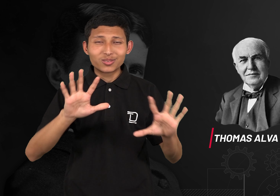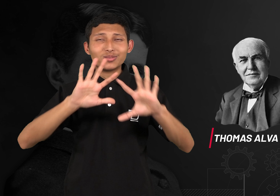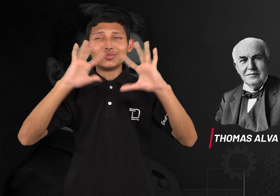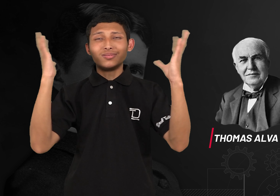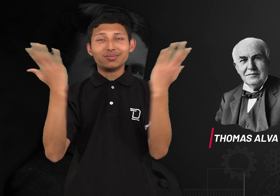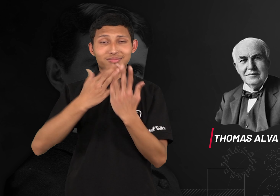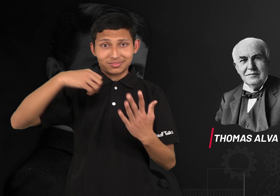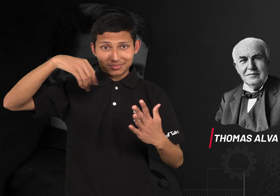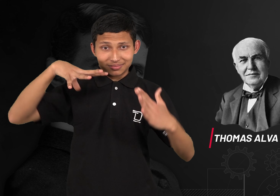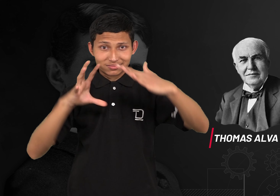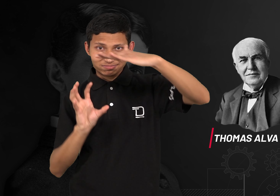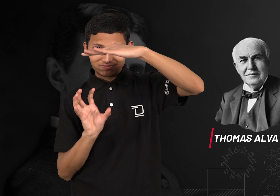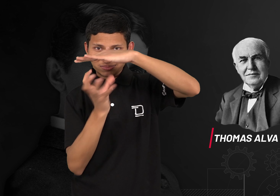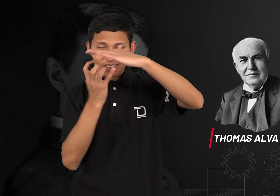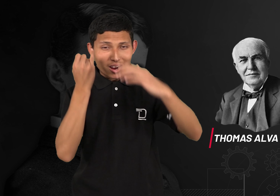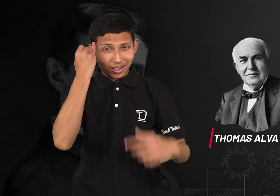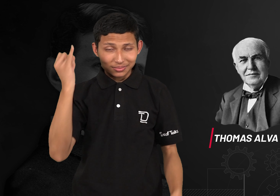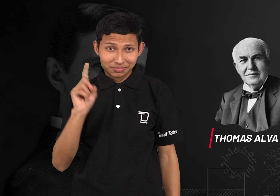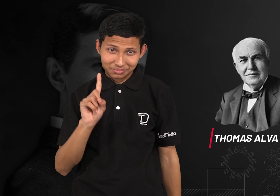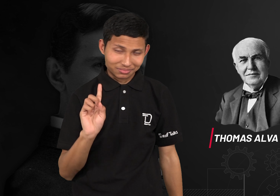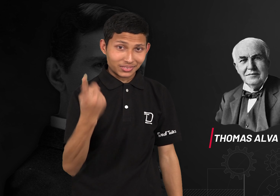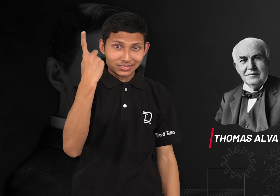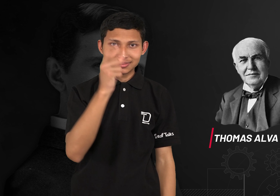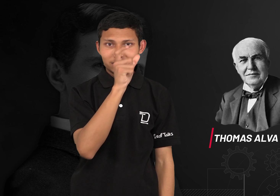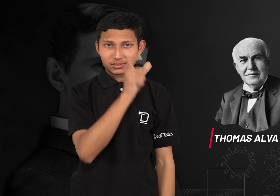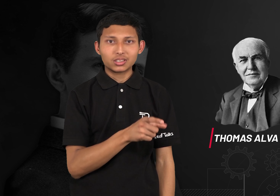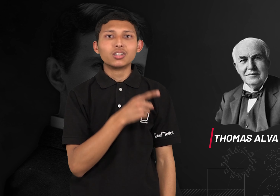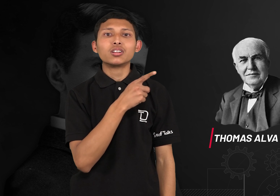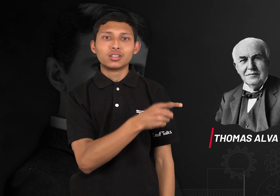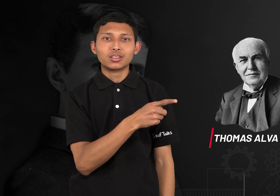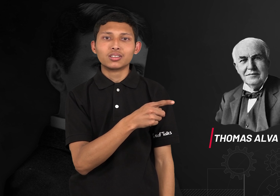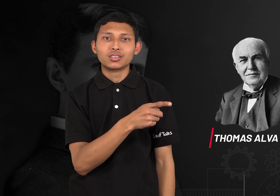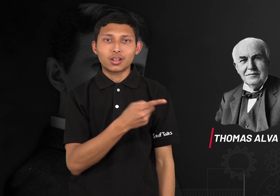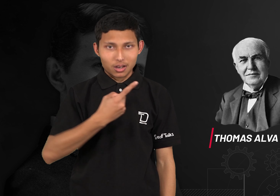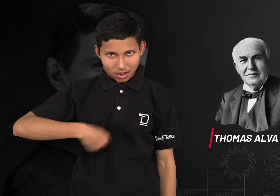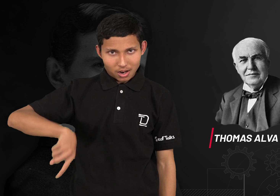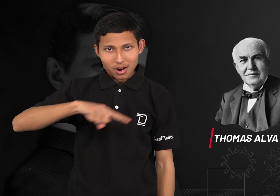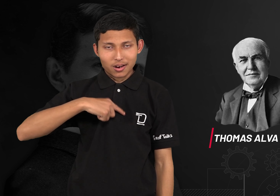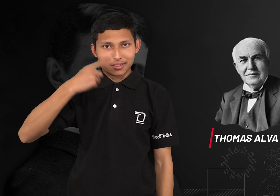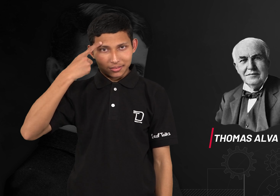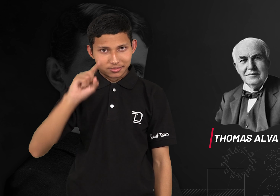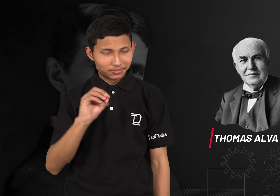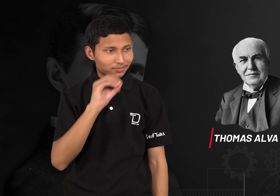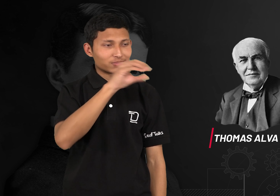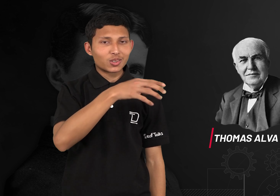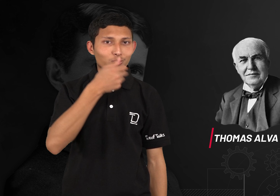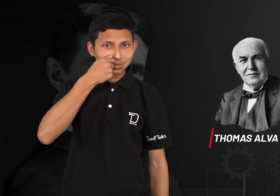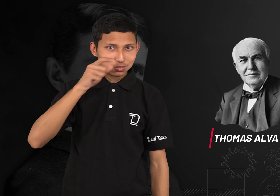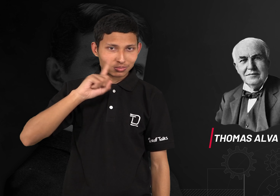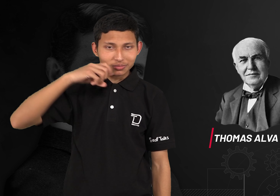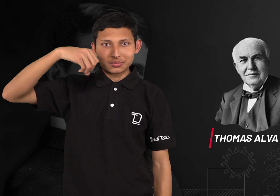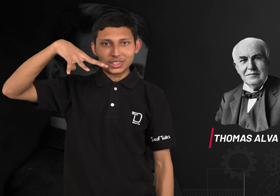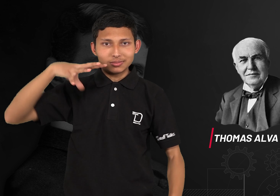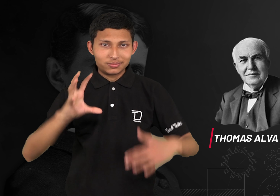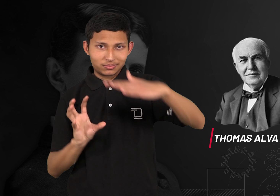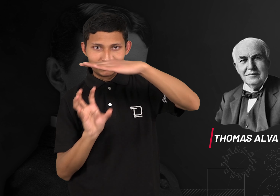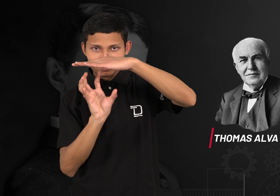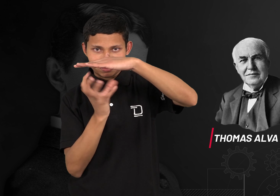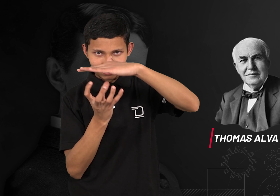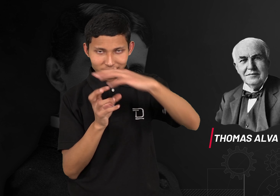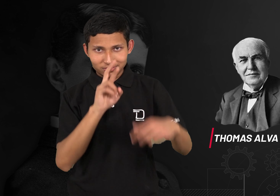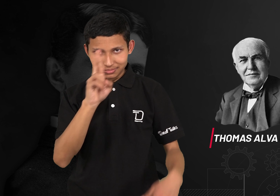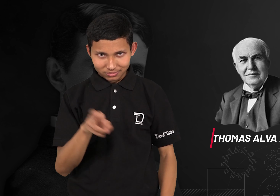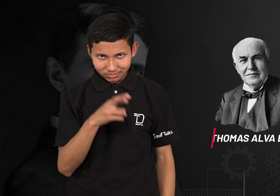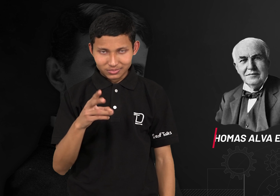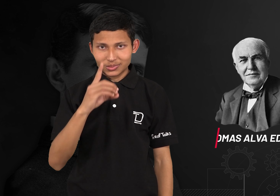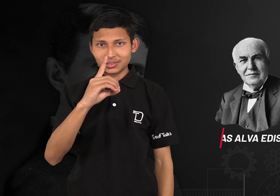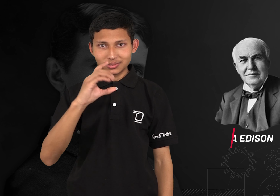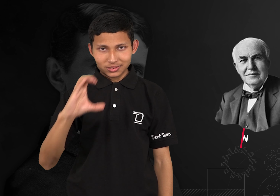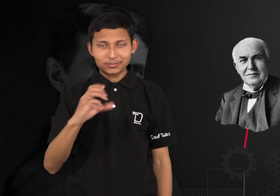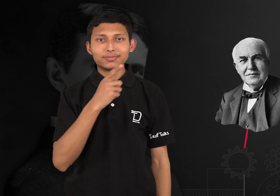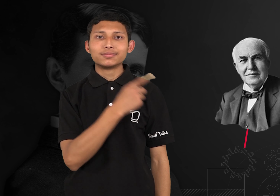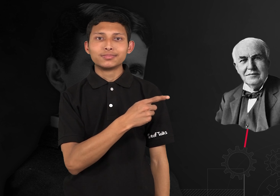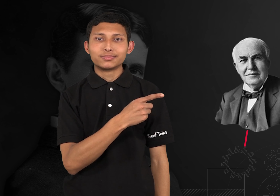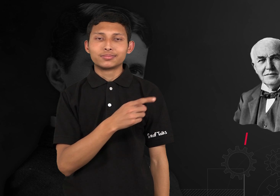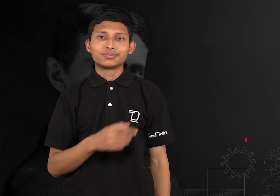He was the Man, who is considered the father of the electric bulb and DC.